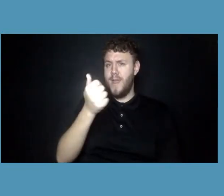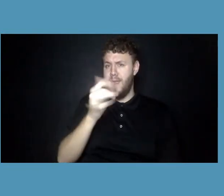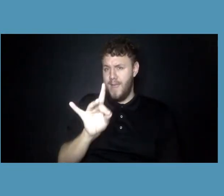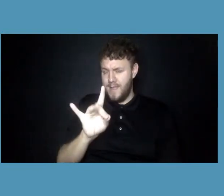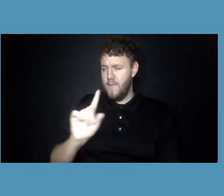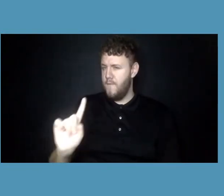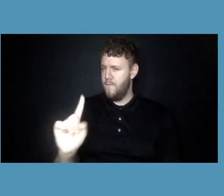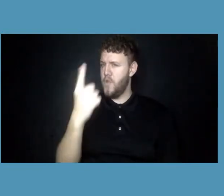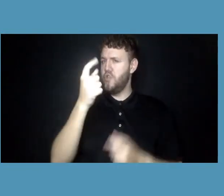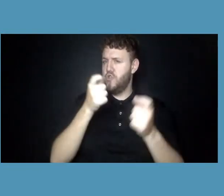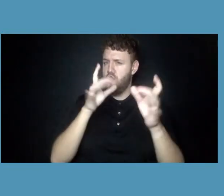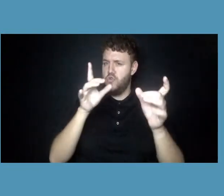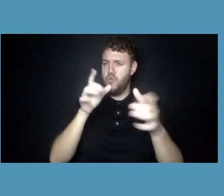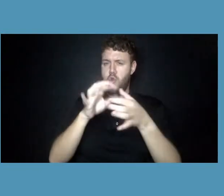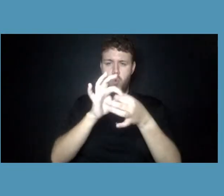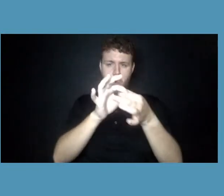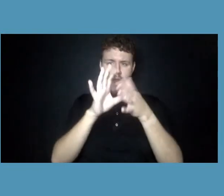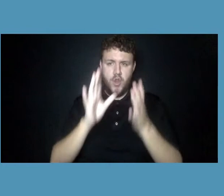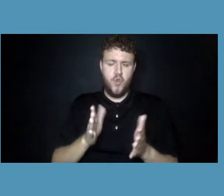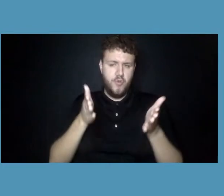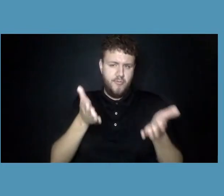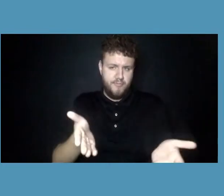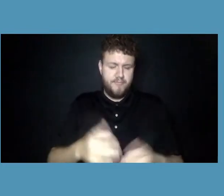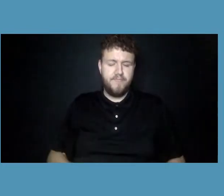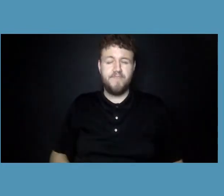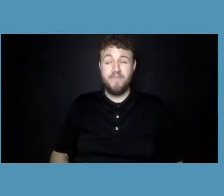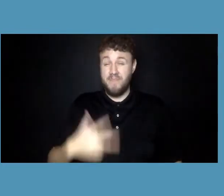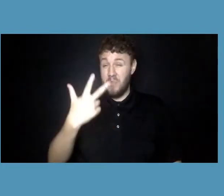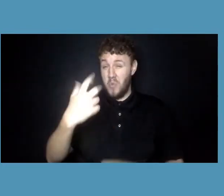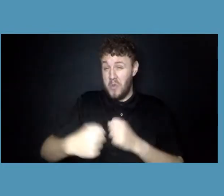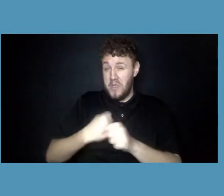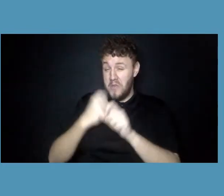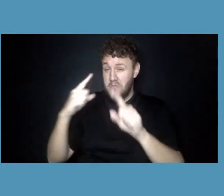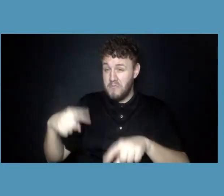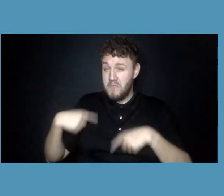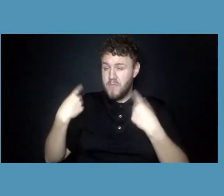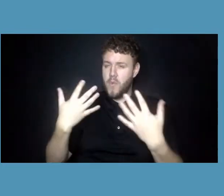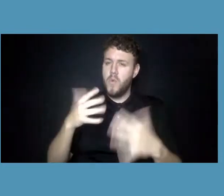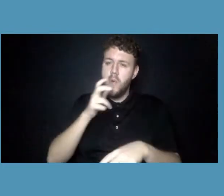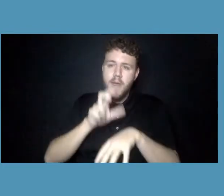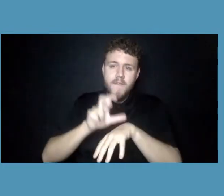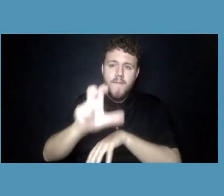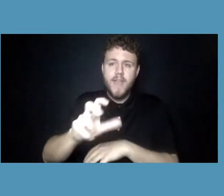coordinator and over the last three years we have invested in improving our access practices